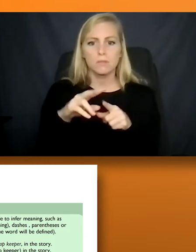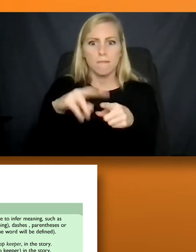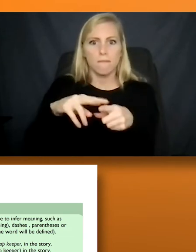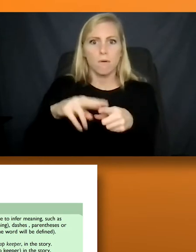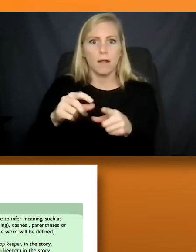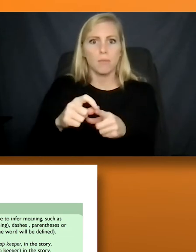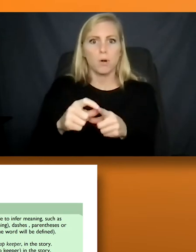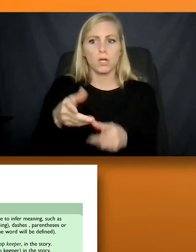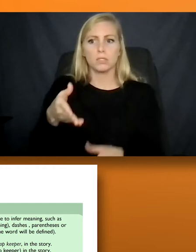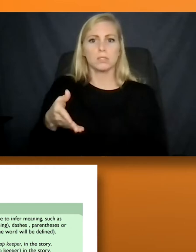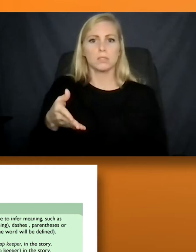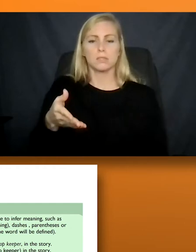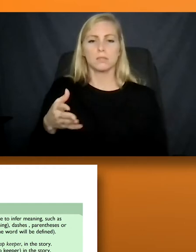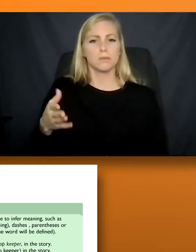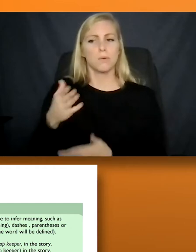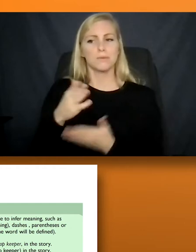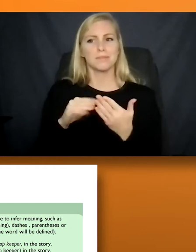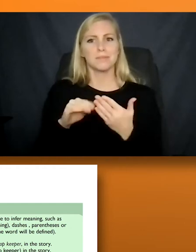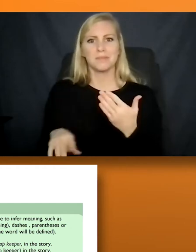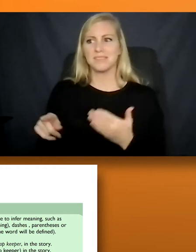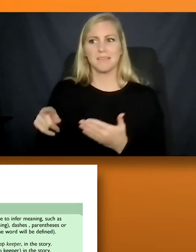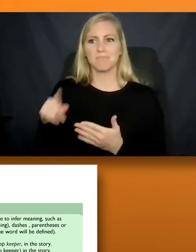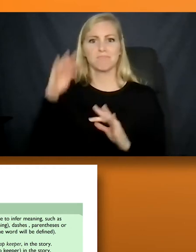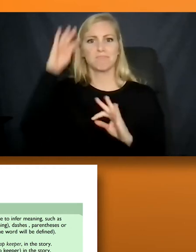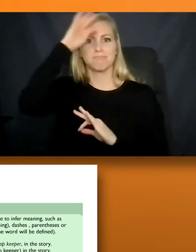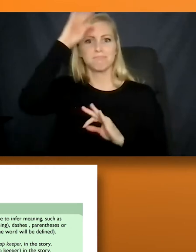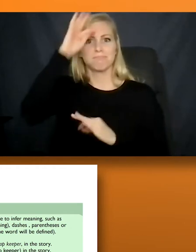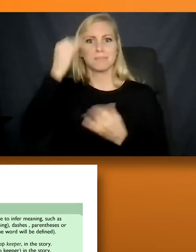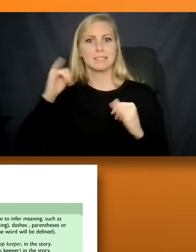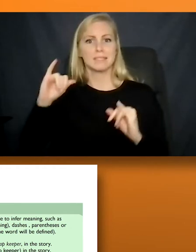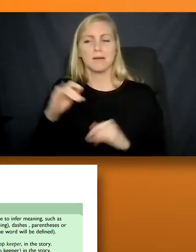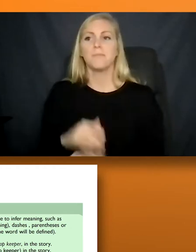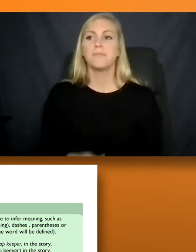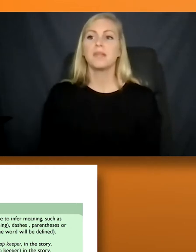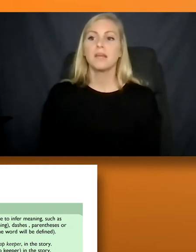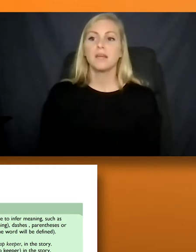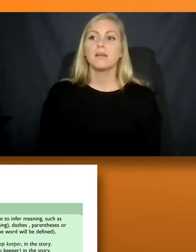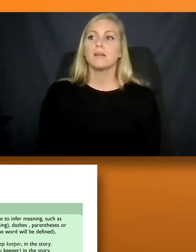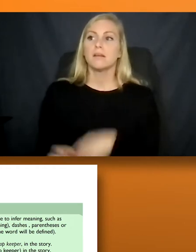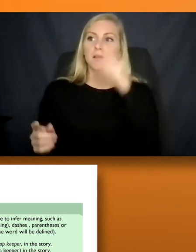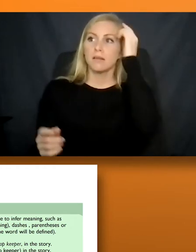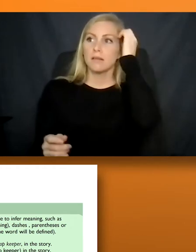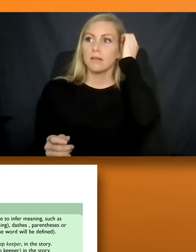I worked with a student who all they had to do for the teacher was, you know,